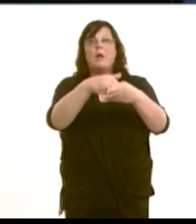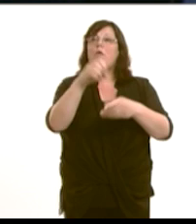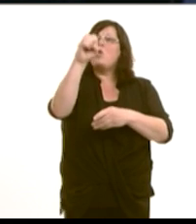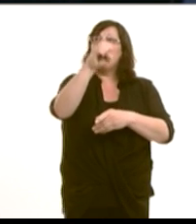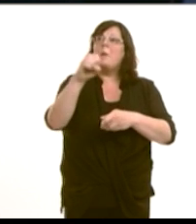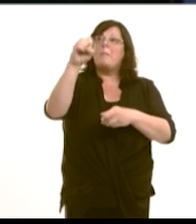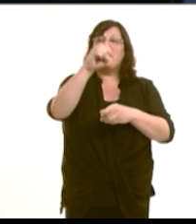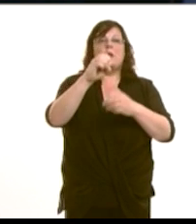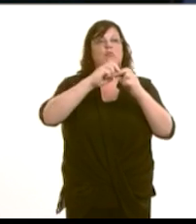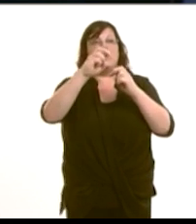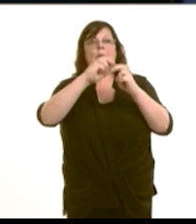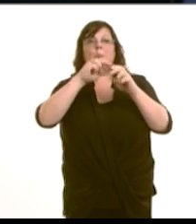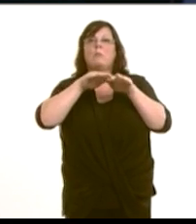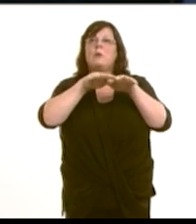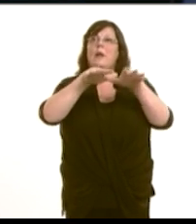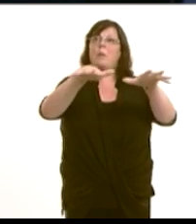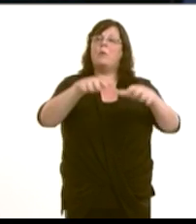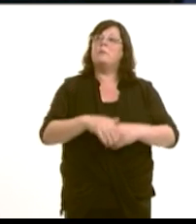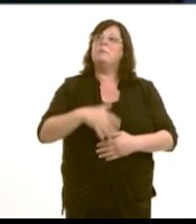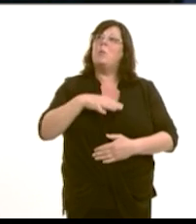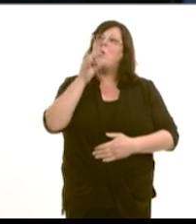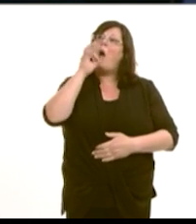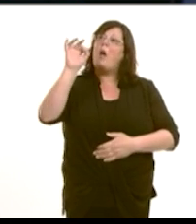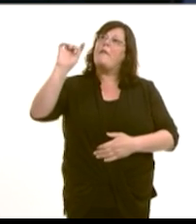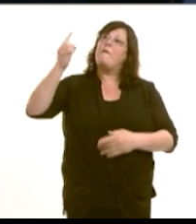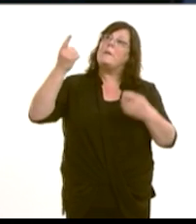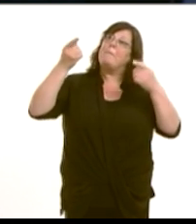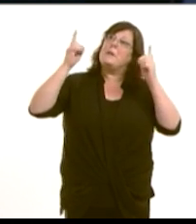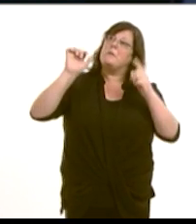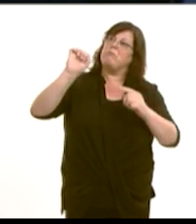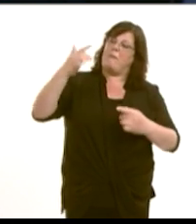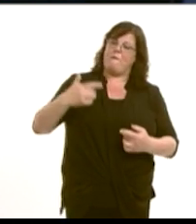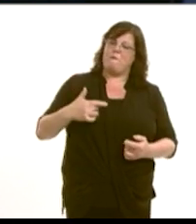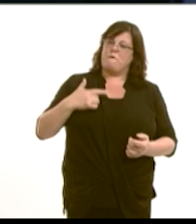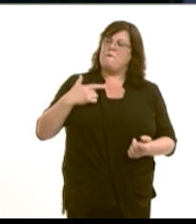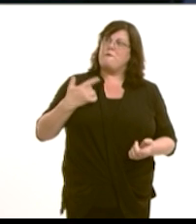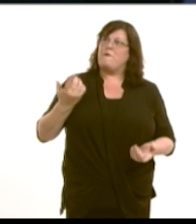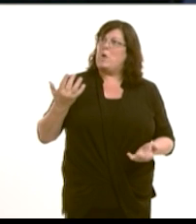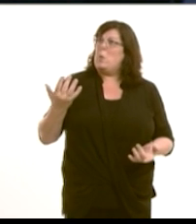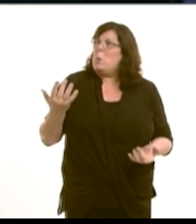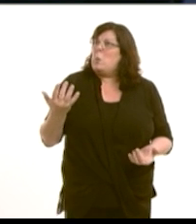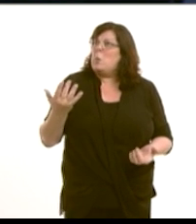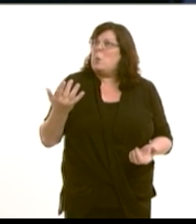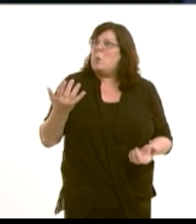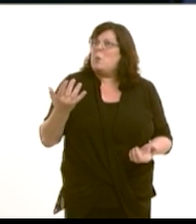May I ask the First Minister what his view is on the possibility of losing that source